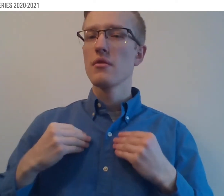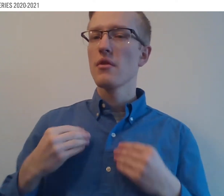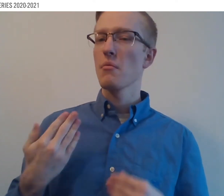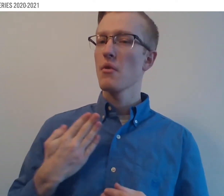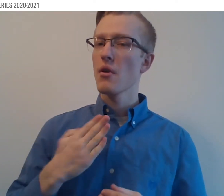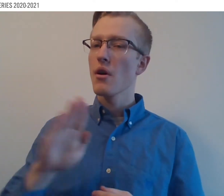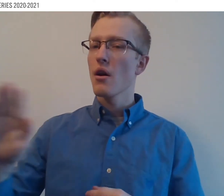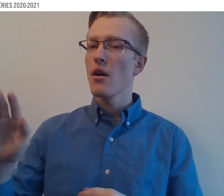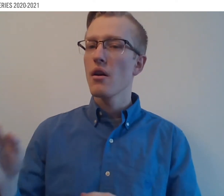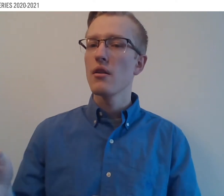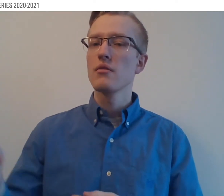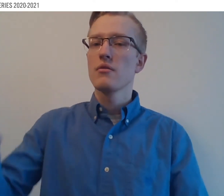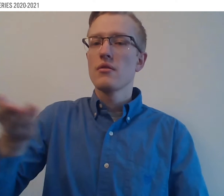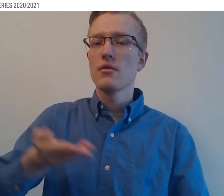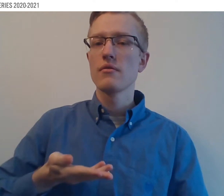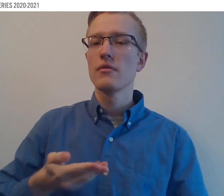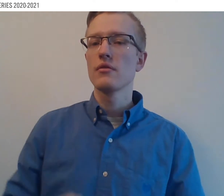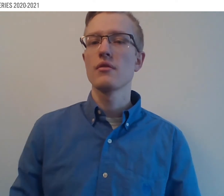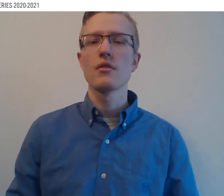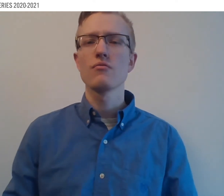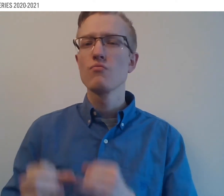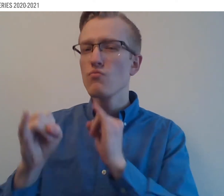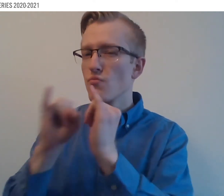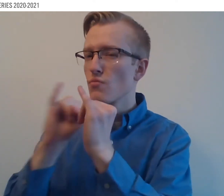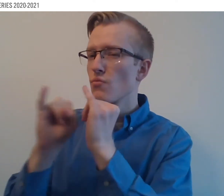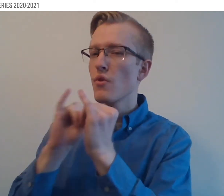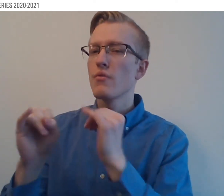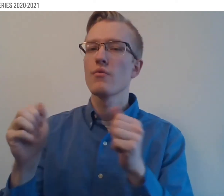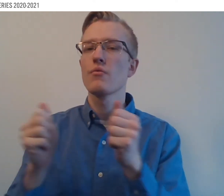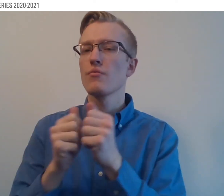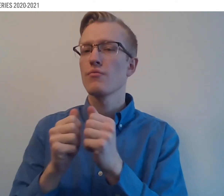Dr. Fair, thank you so much for accepting our invitation and having this interview format with us